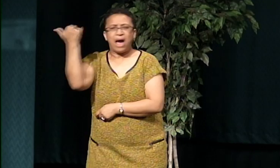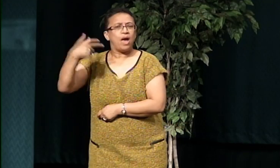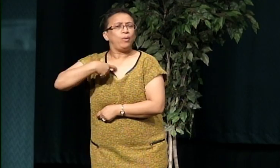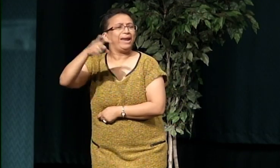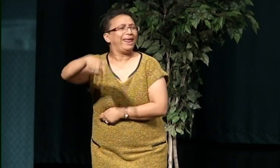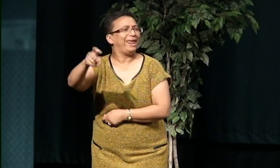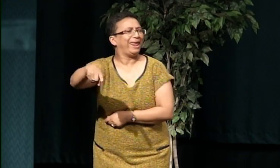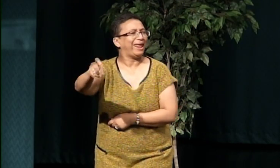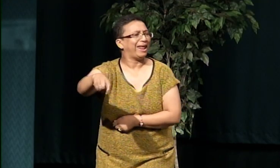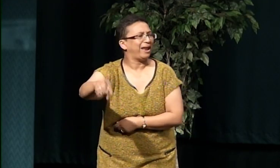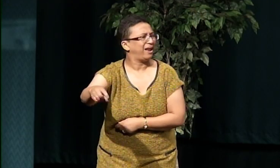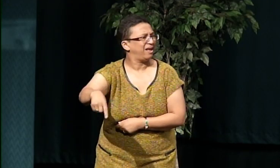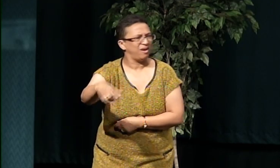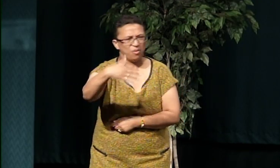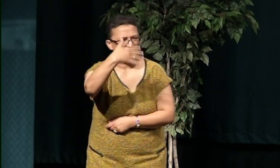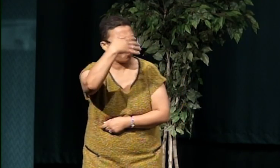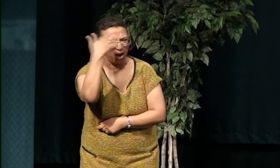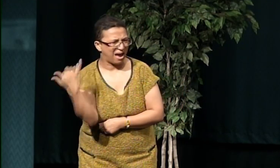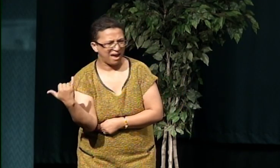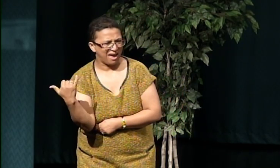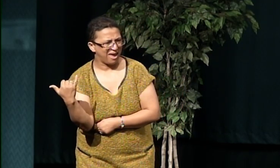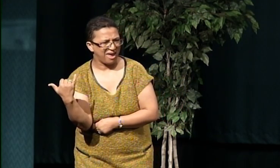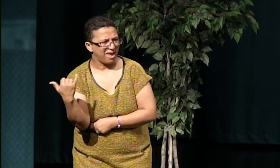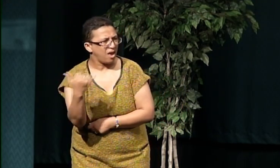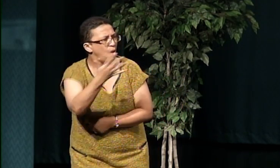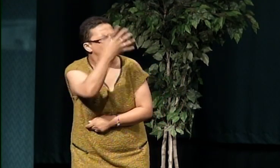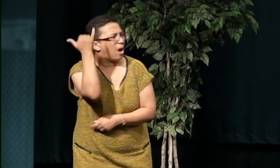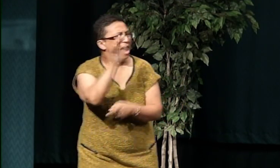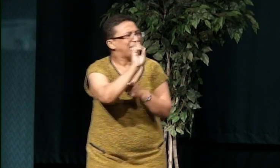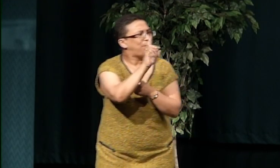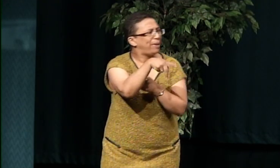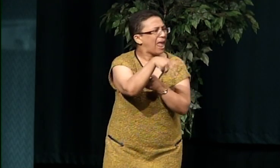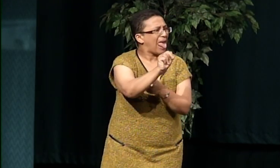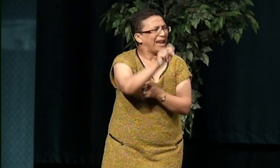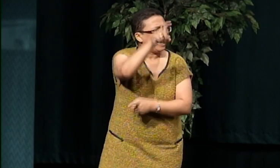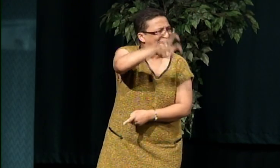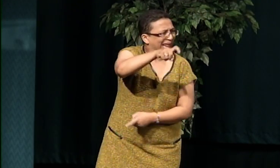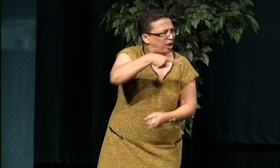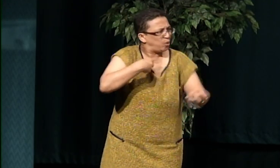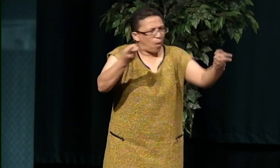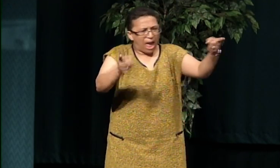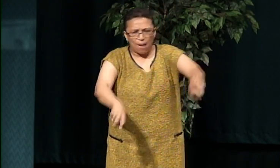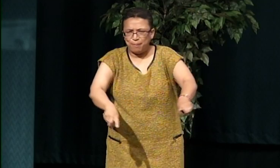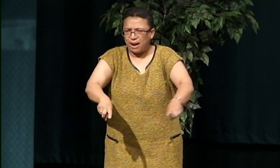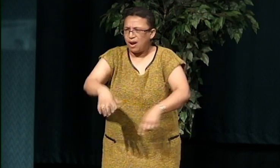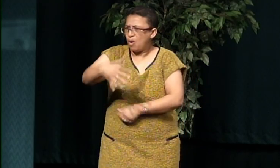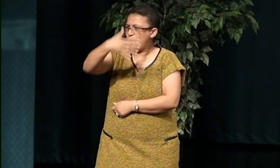Why have these events taken place? Why is it so important we have these types of declarations and documents?